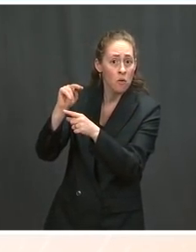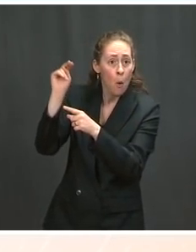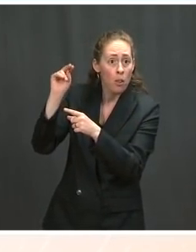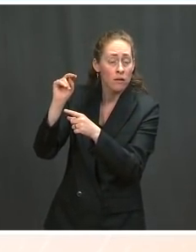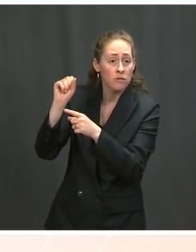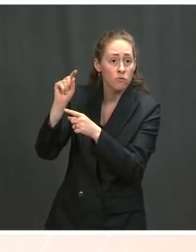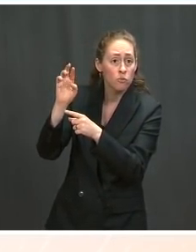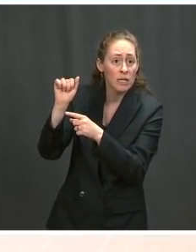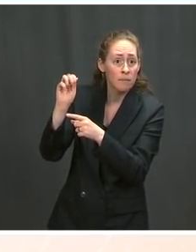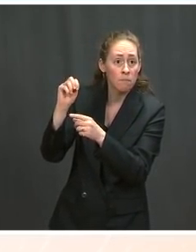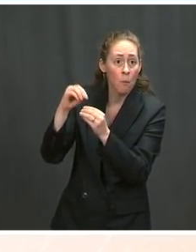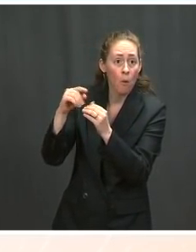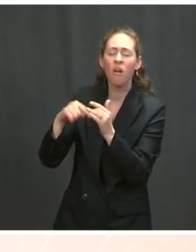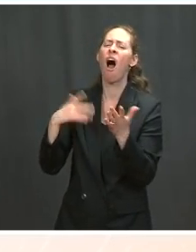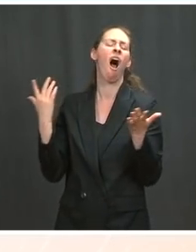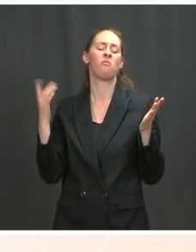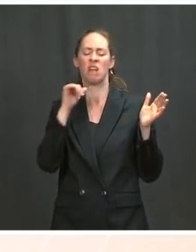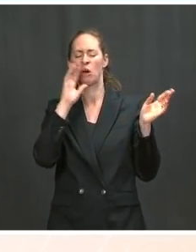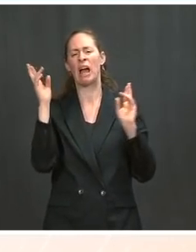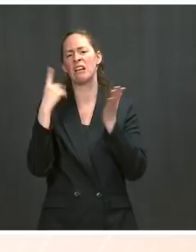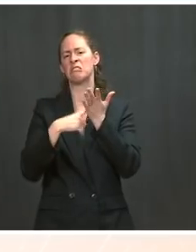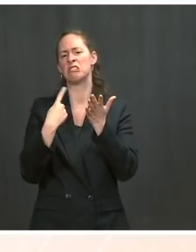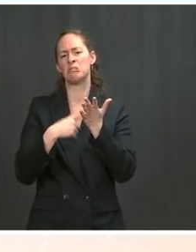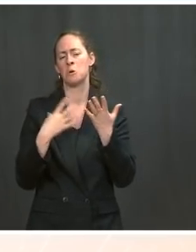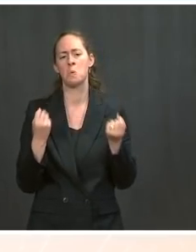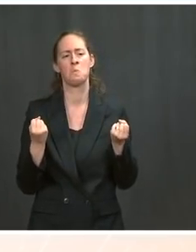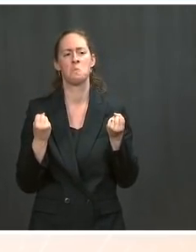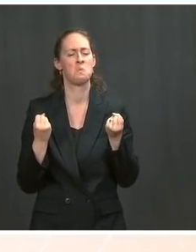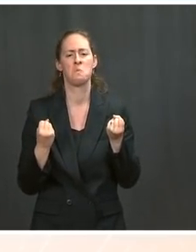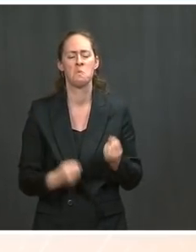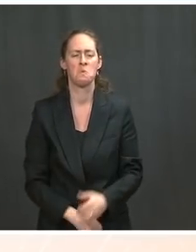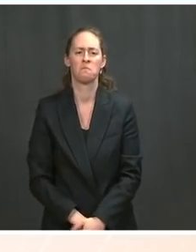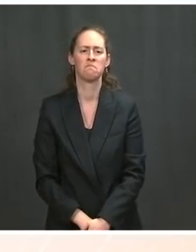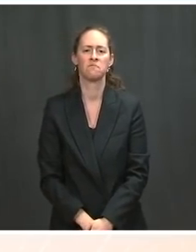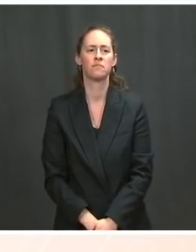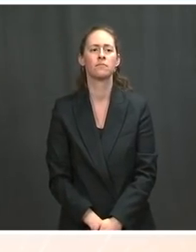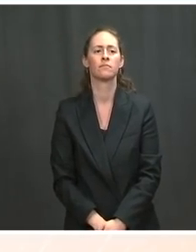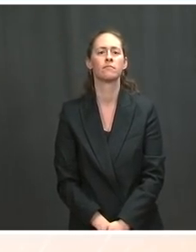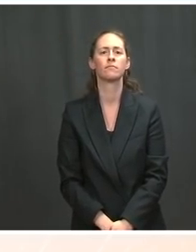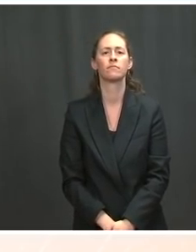The Press: Thanks, Jen. Back to infrastructure. Given this red line that Republicans